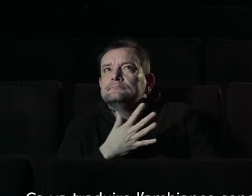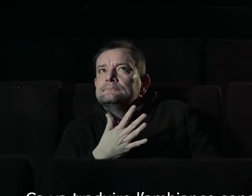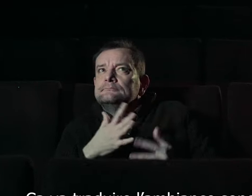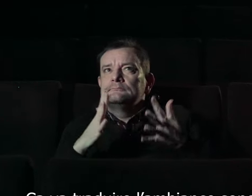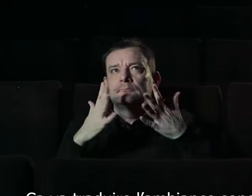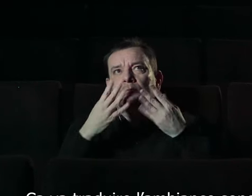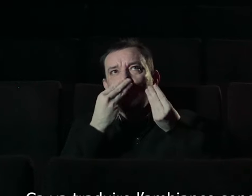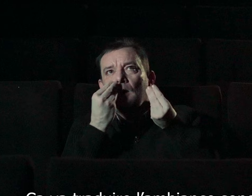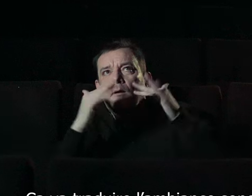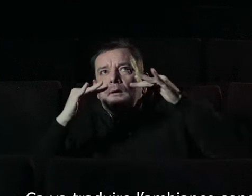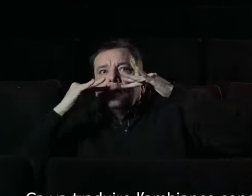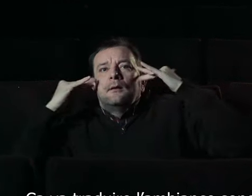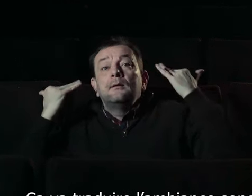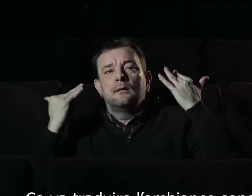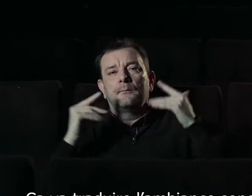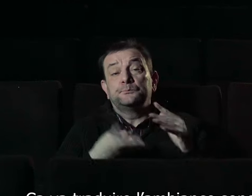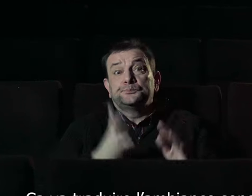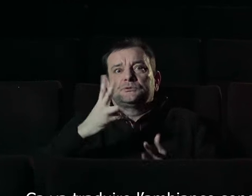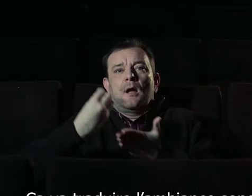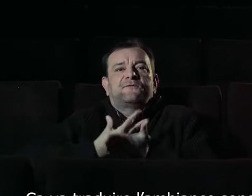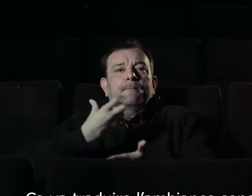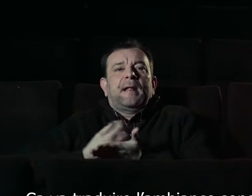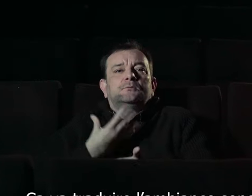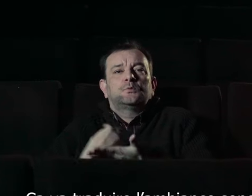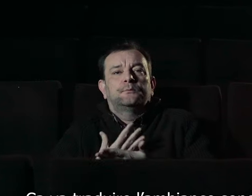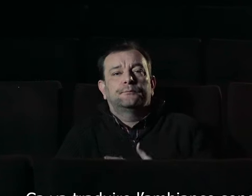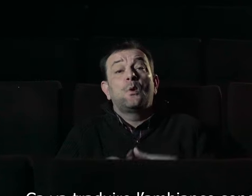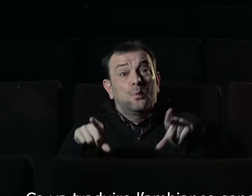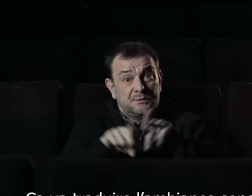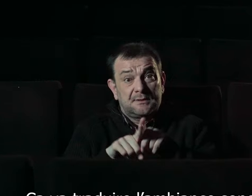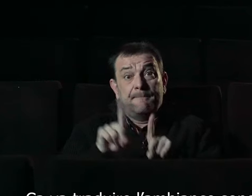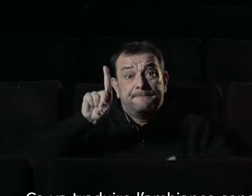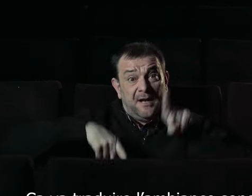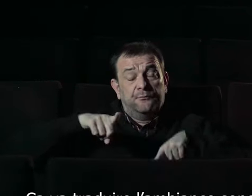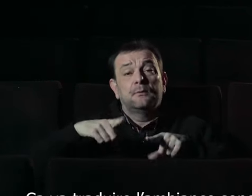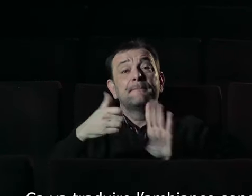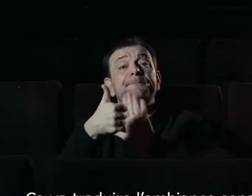It will translate the sound environment which can provide emotions.